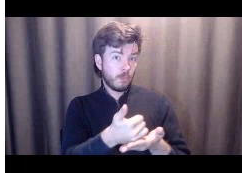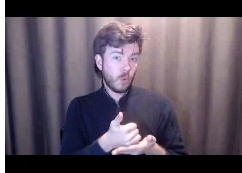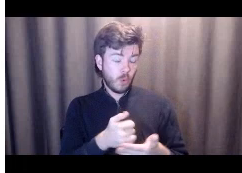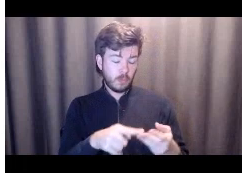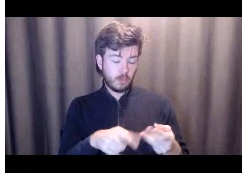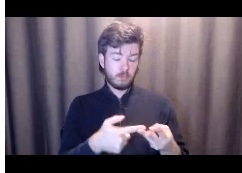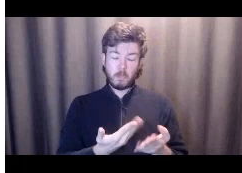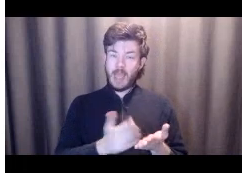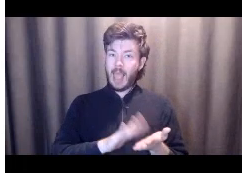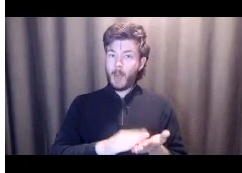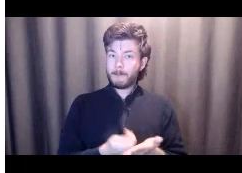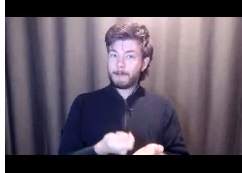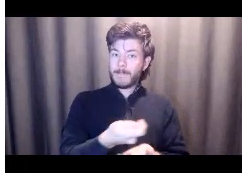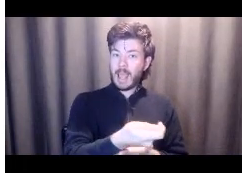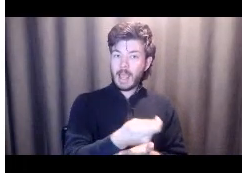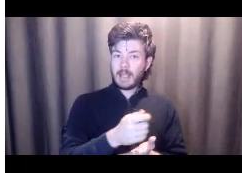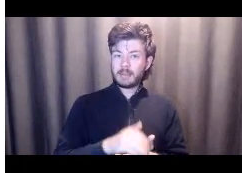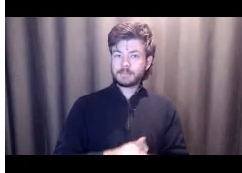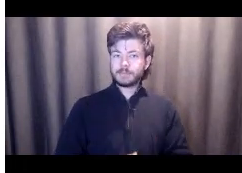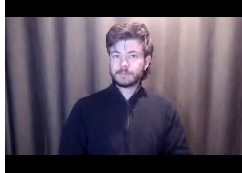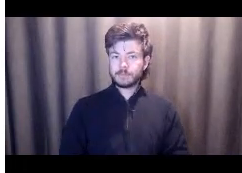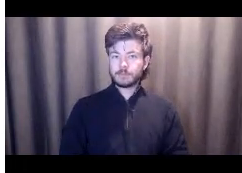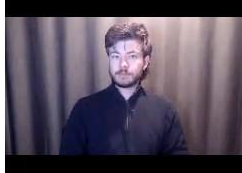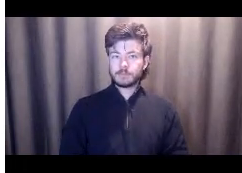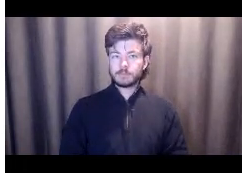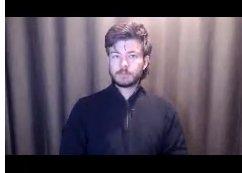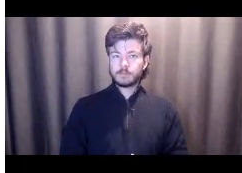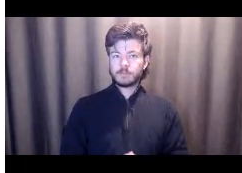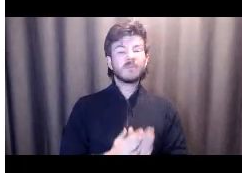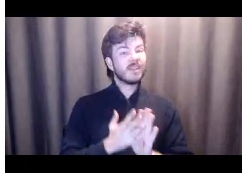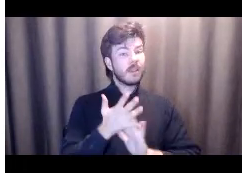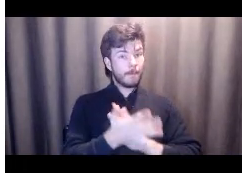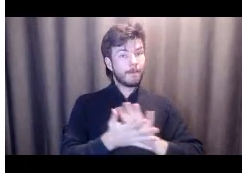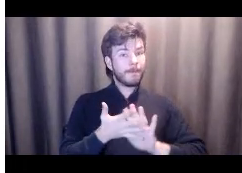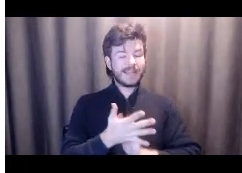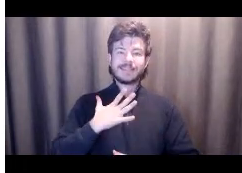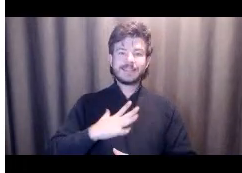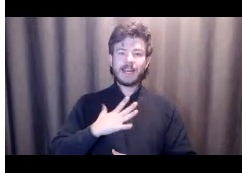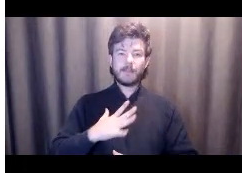This includes making accurate claims with all the required